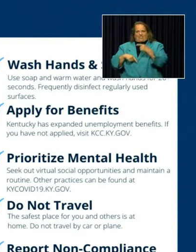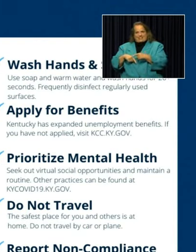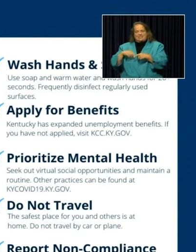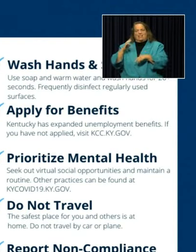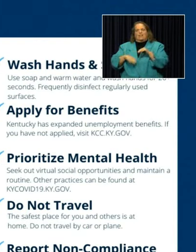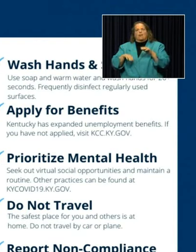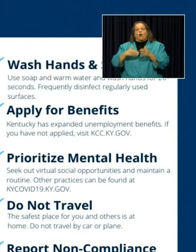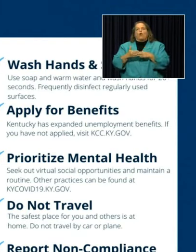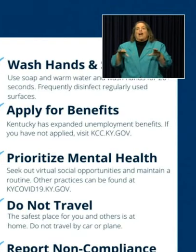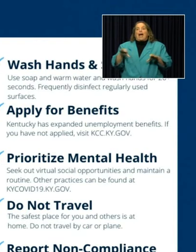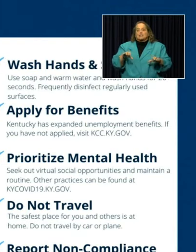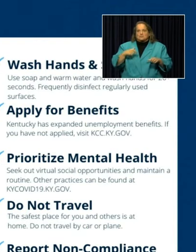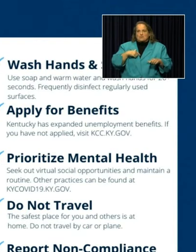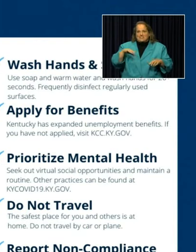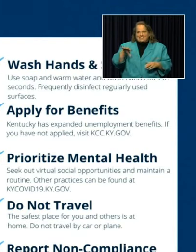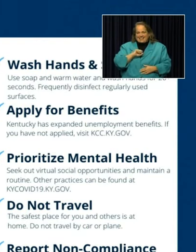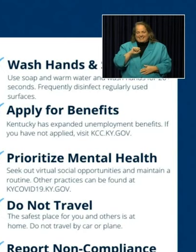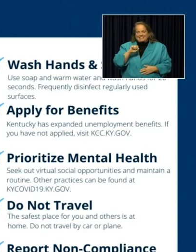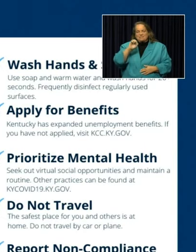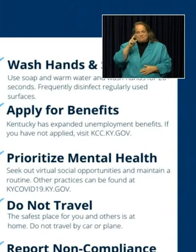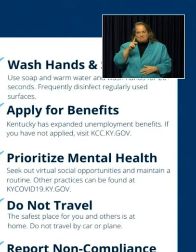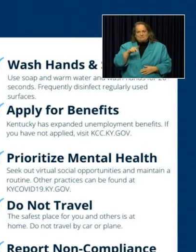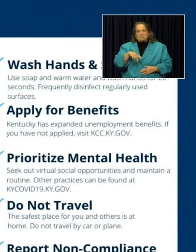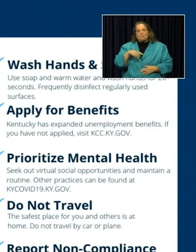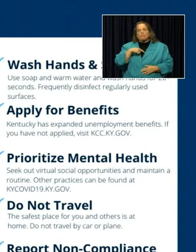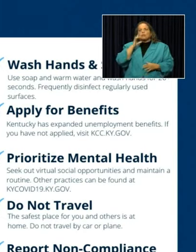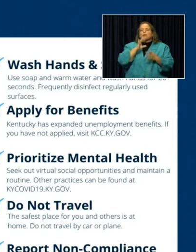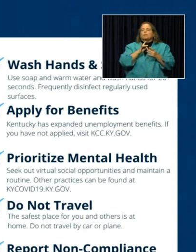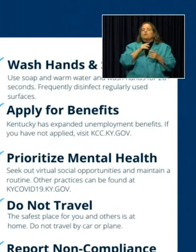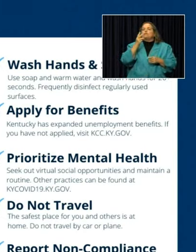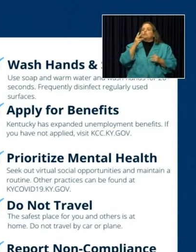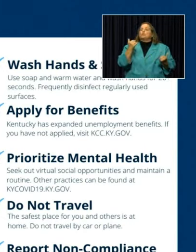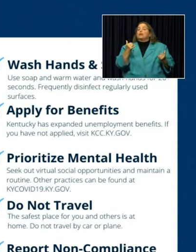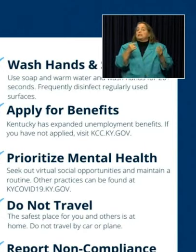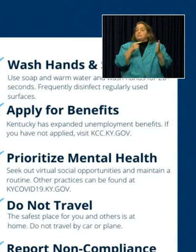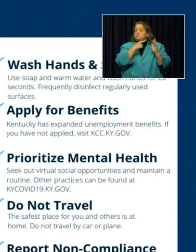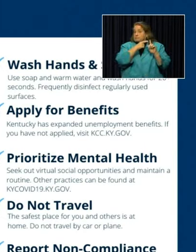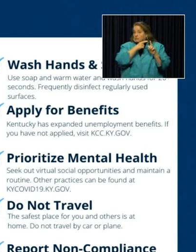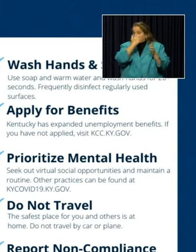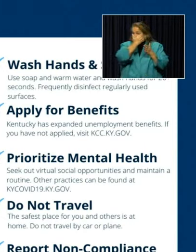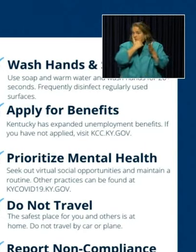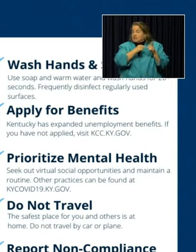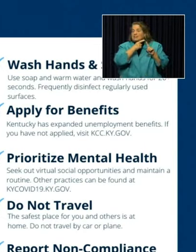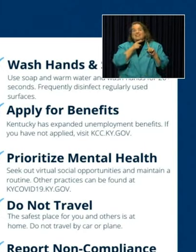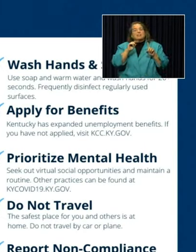IT. PHENOMENAL.